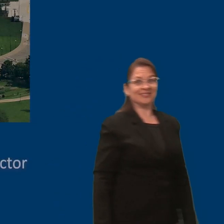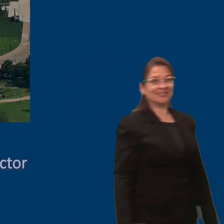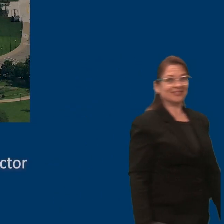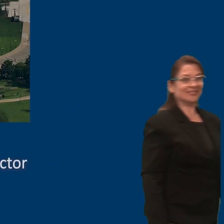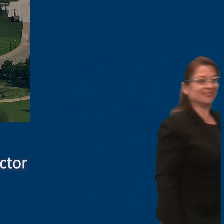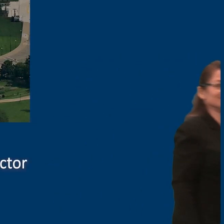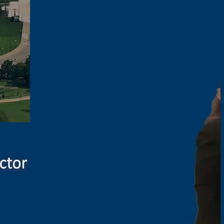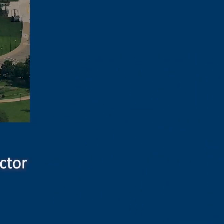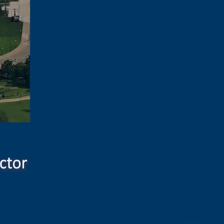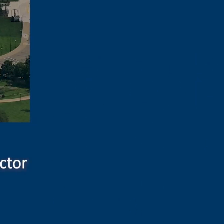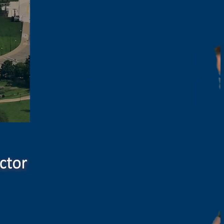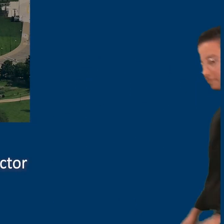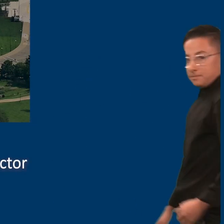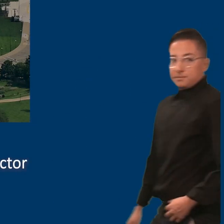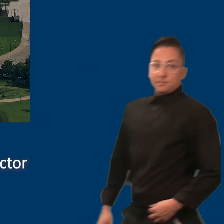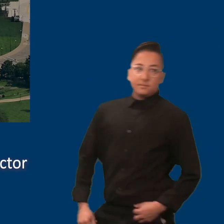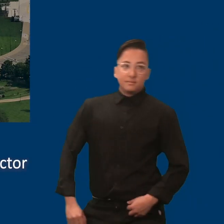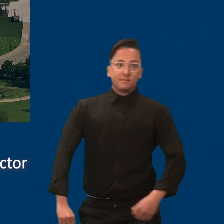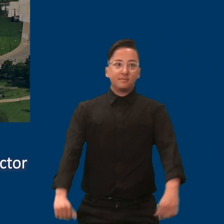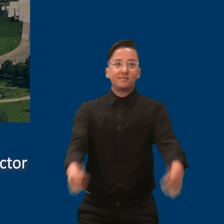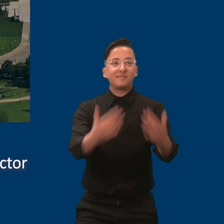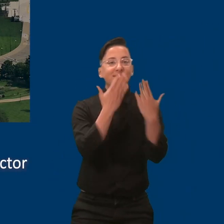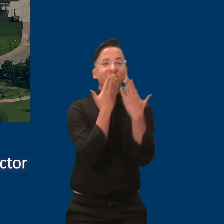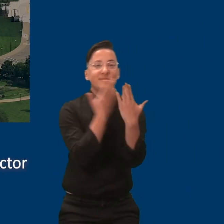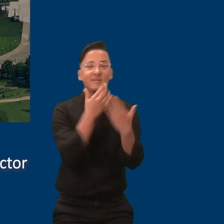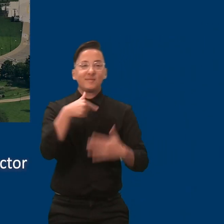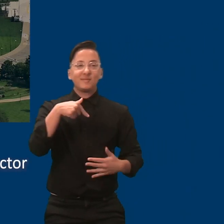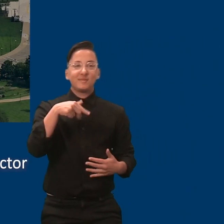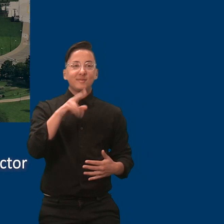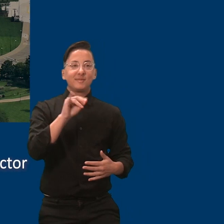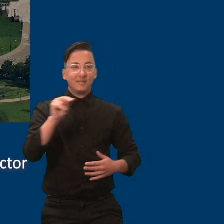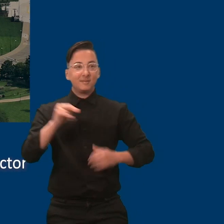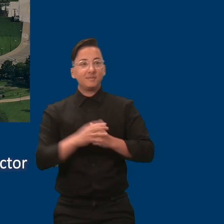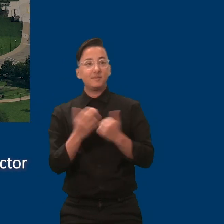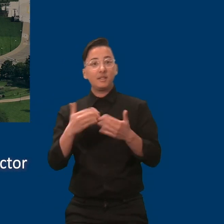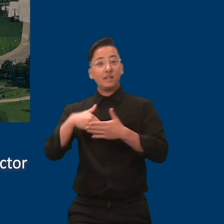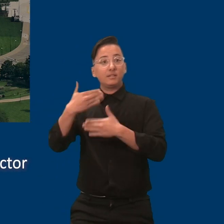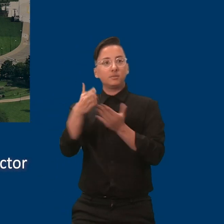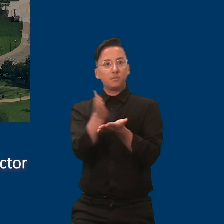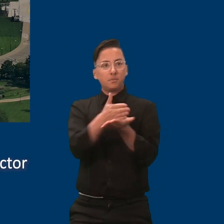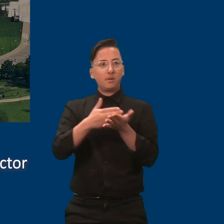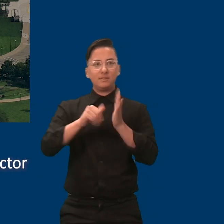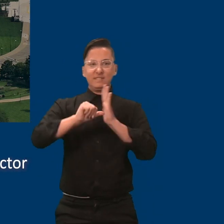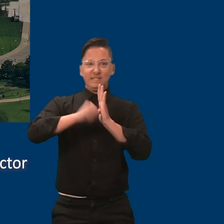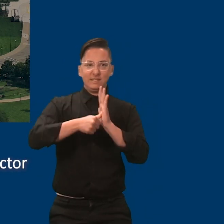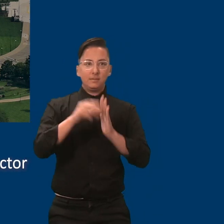Our next segment highlights MCD's state agency partnerships. To talk to you about the importance of hearing aid